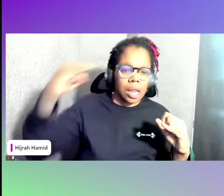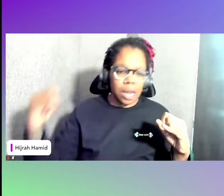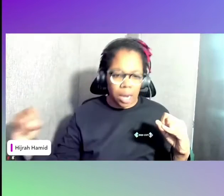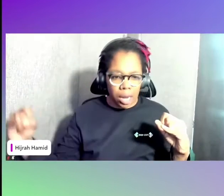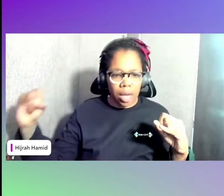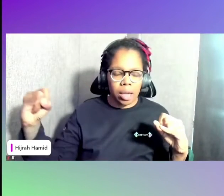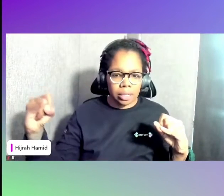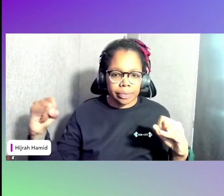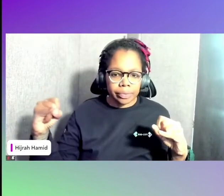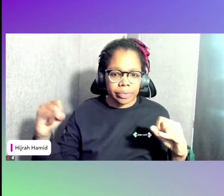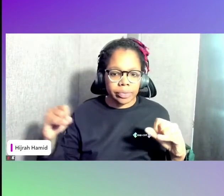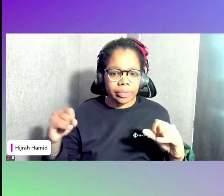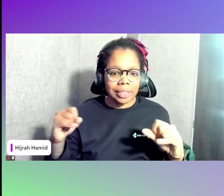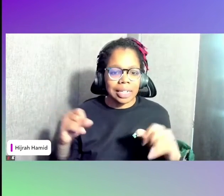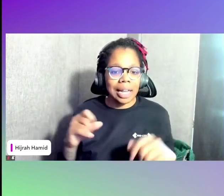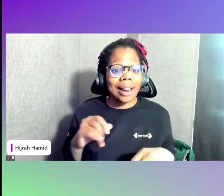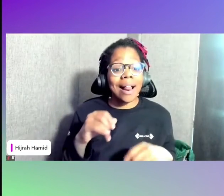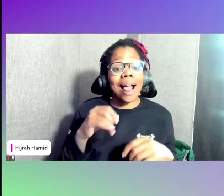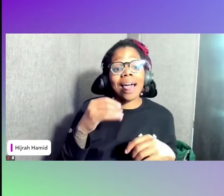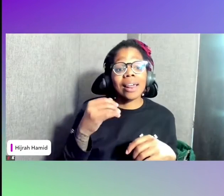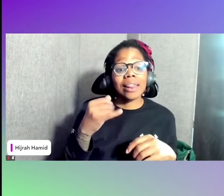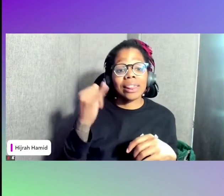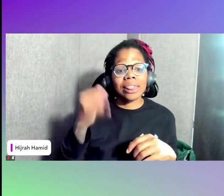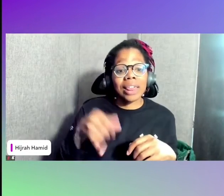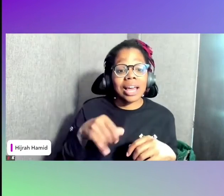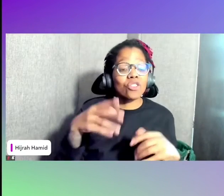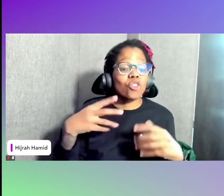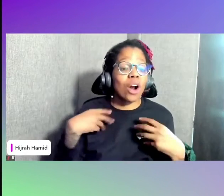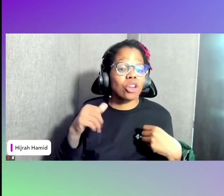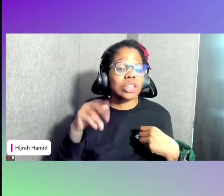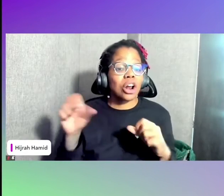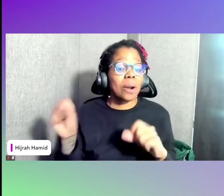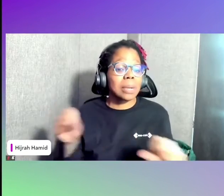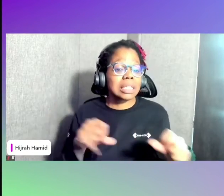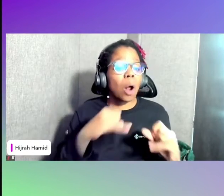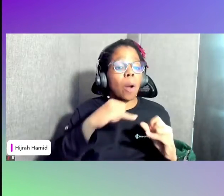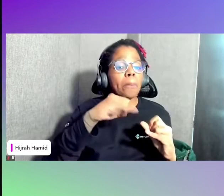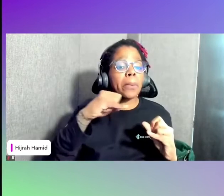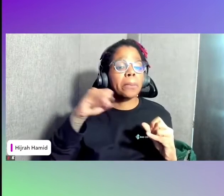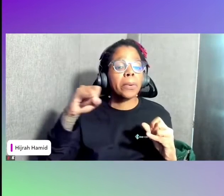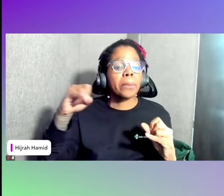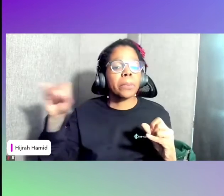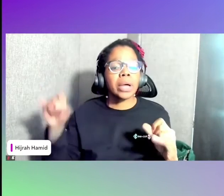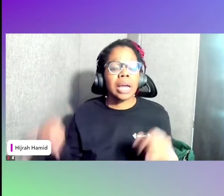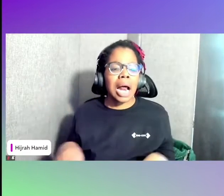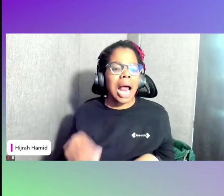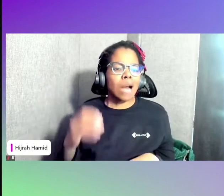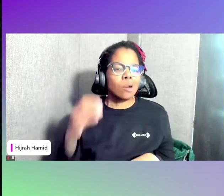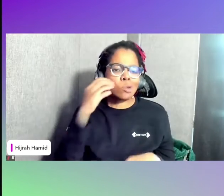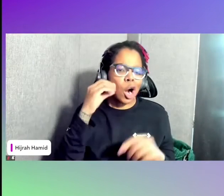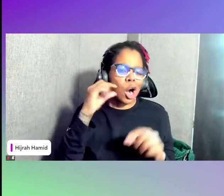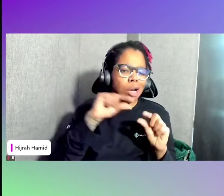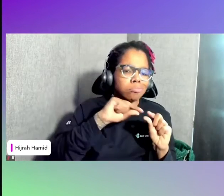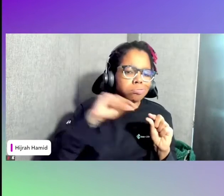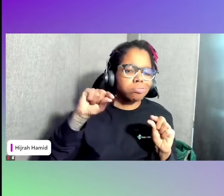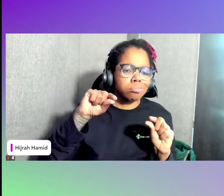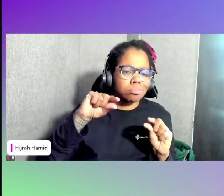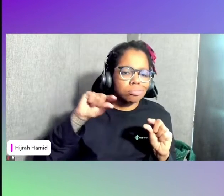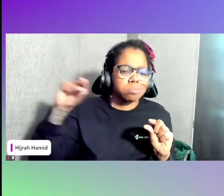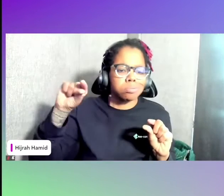solid line for the slope without protecting measures, a really bold assertive looking attention getting